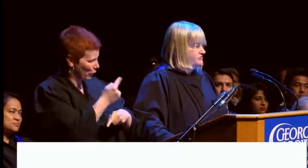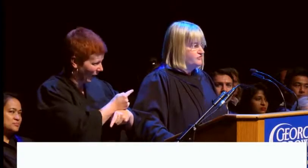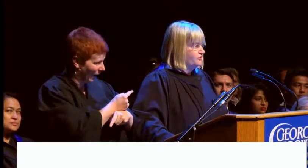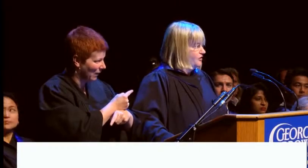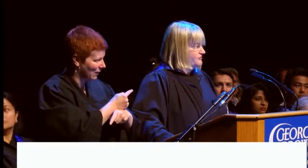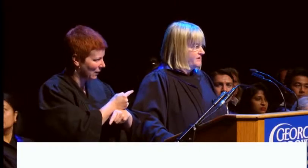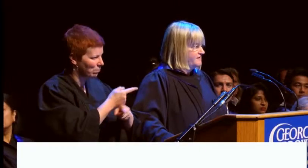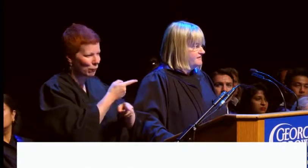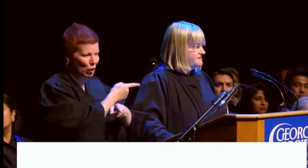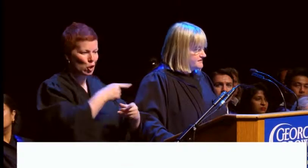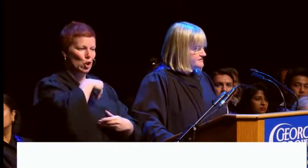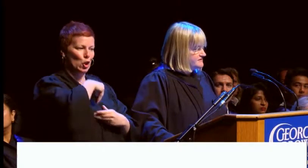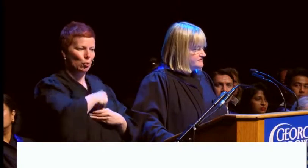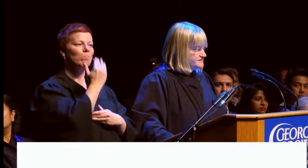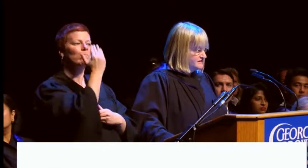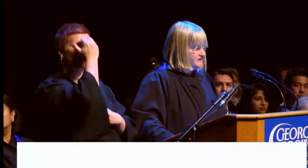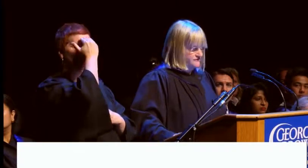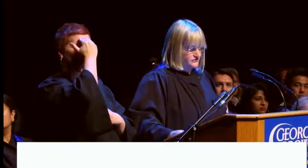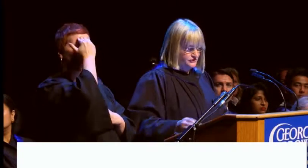YOU KNOW ALREADY THIS IS THE LIFE FOR YOU!